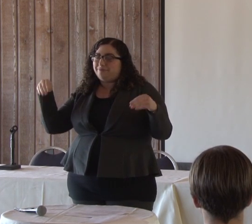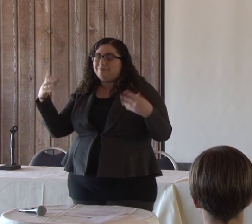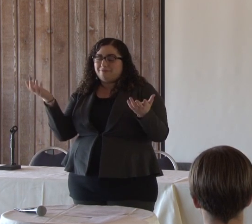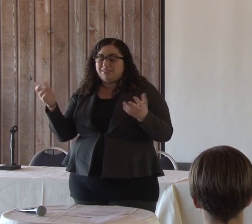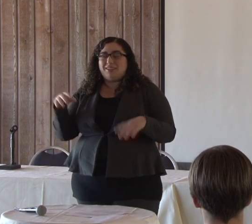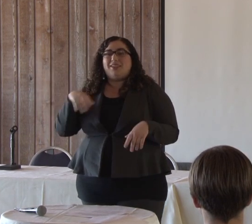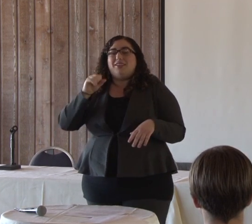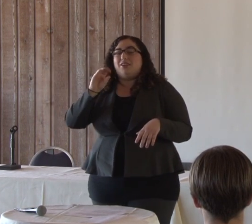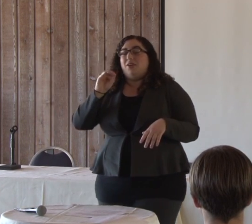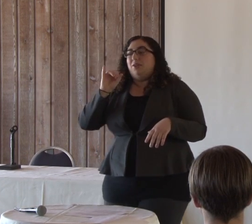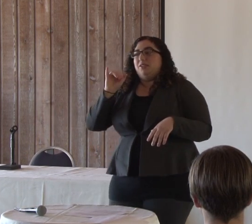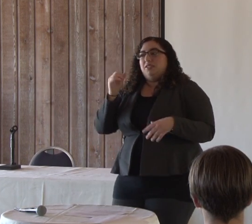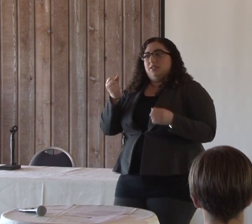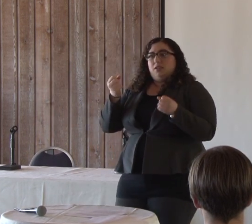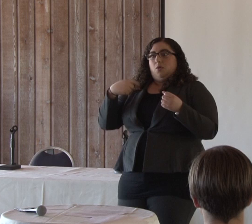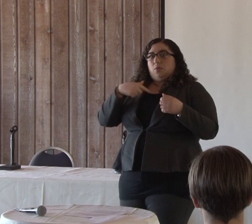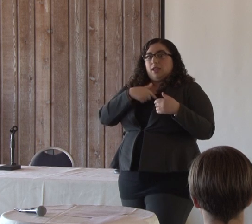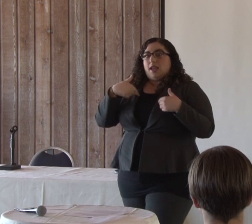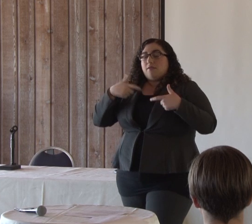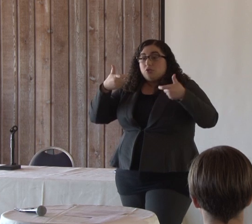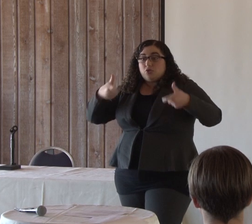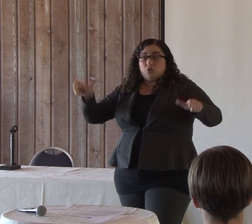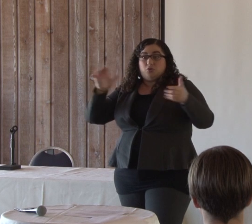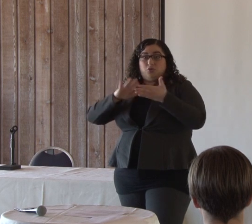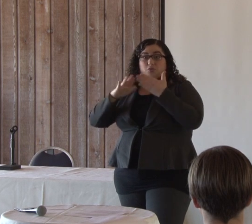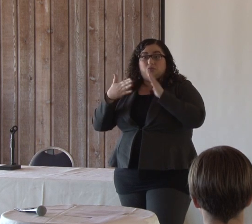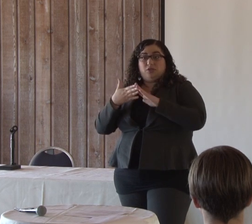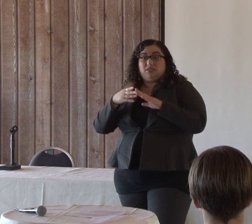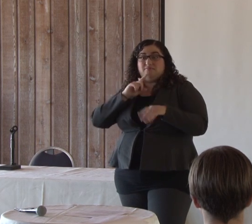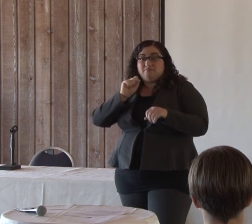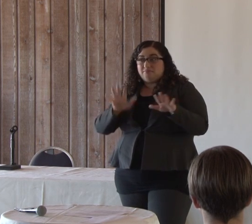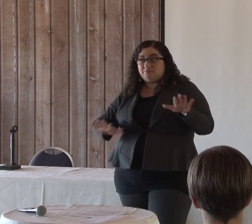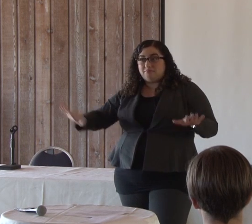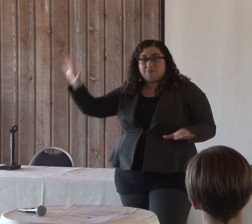of Helen Keller right? I'm sure by the nods of the heads that you guys are.